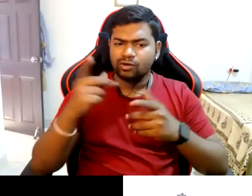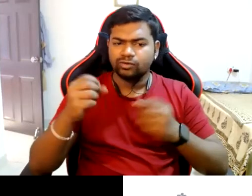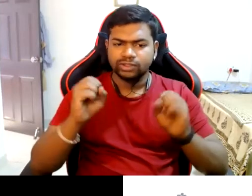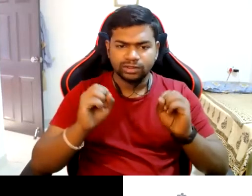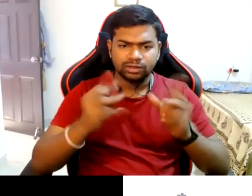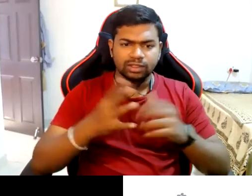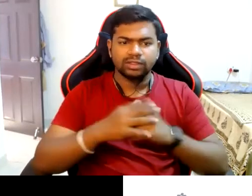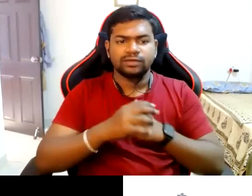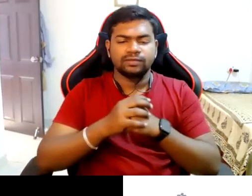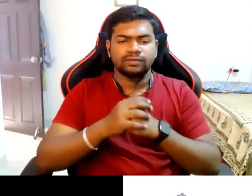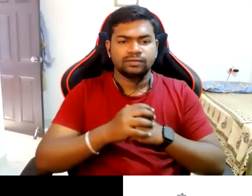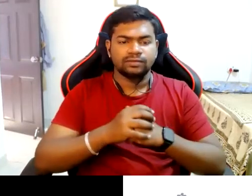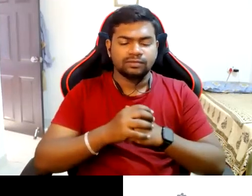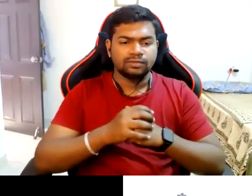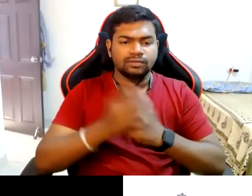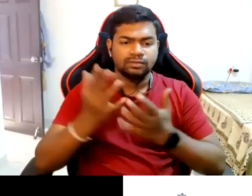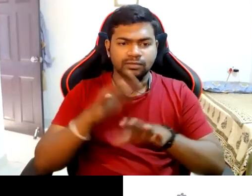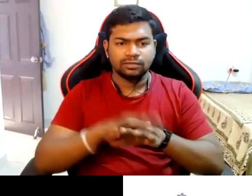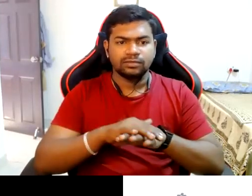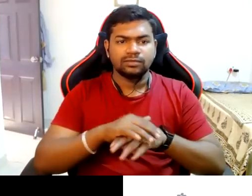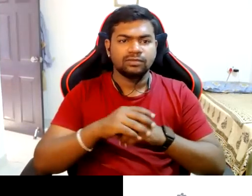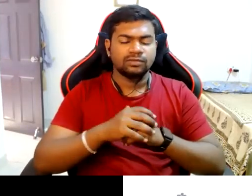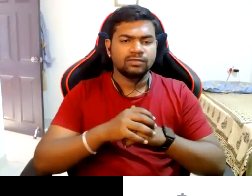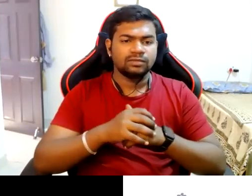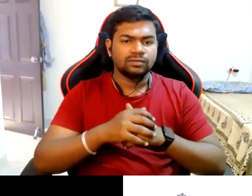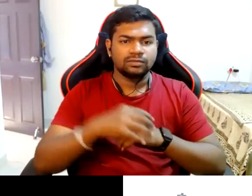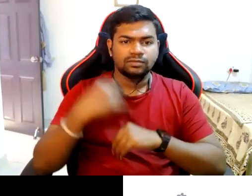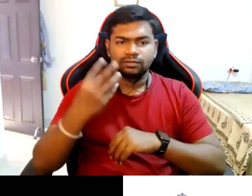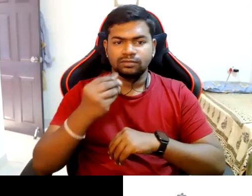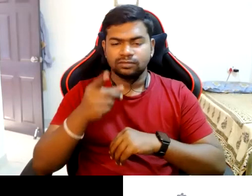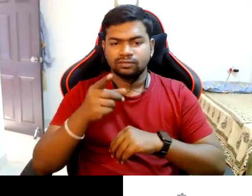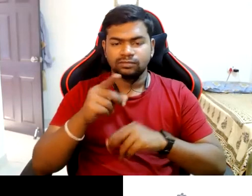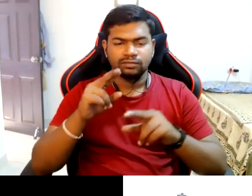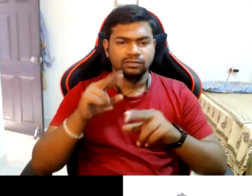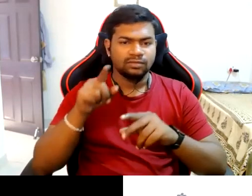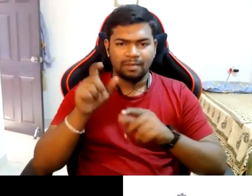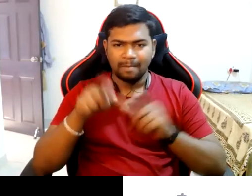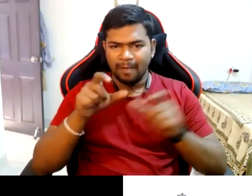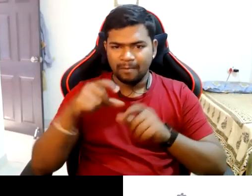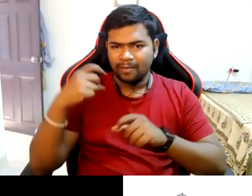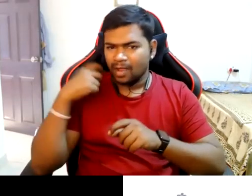You know, practicing inclusion talk through your fellow employees or your colleagues at office,